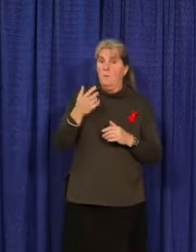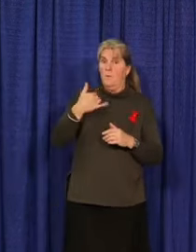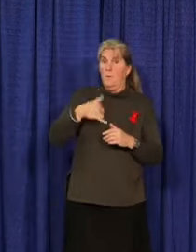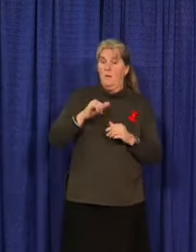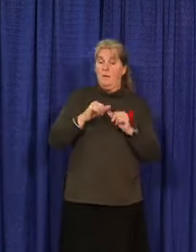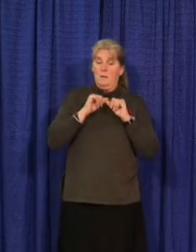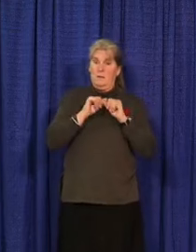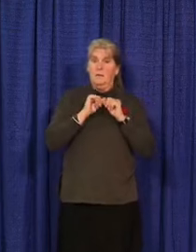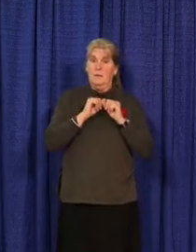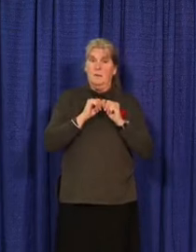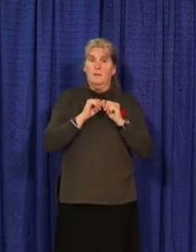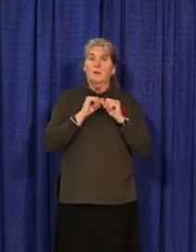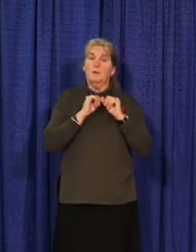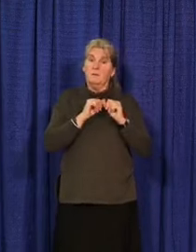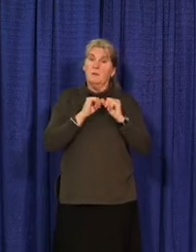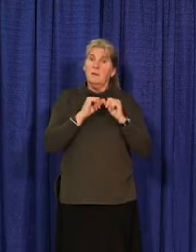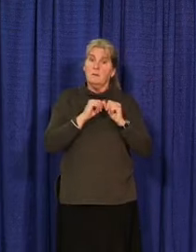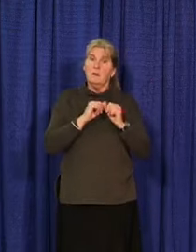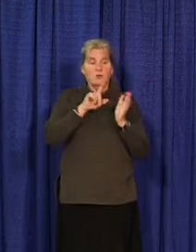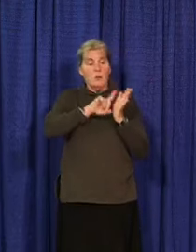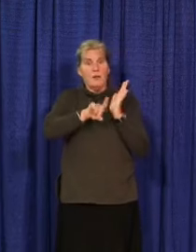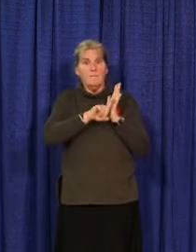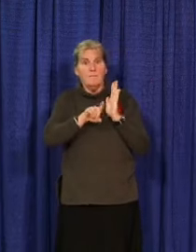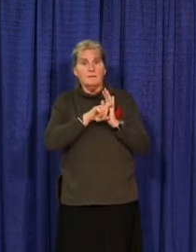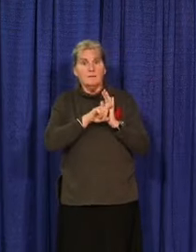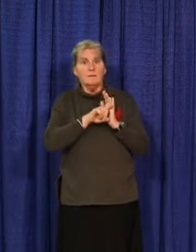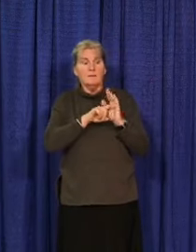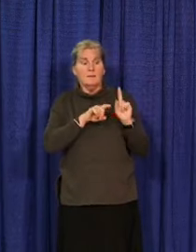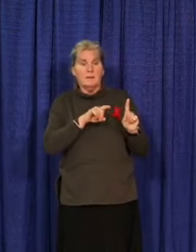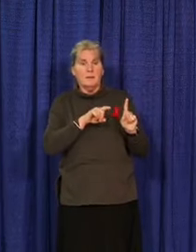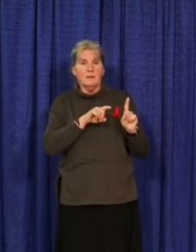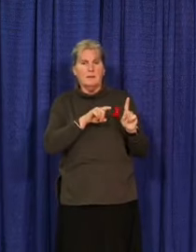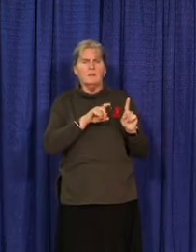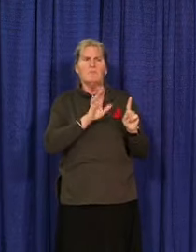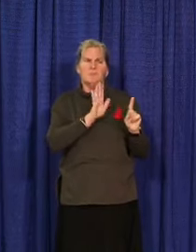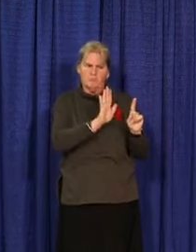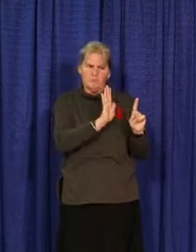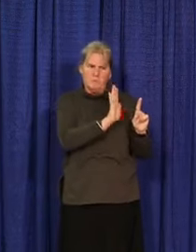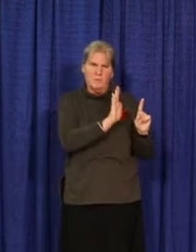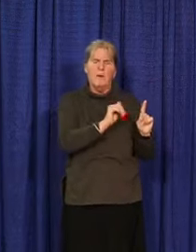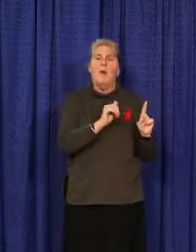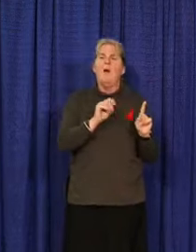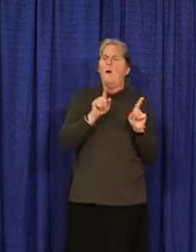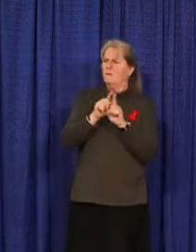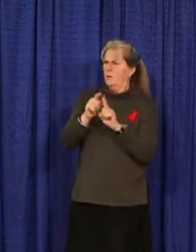our investigations, I want to be very clear about something else. I have also heard concerns that